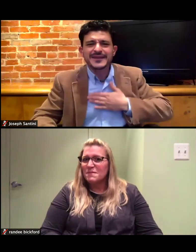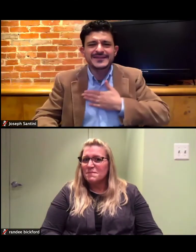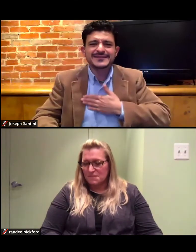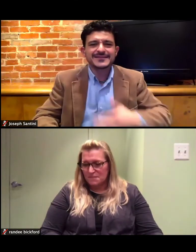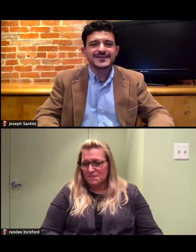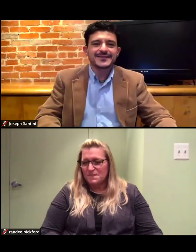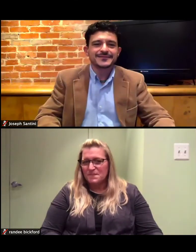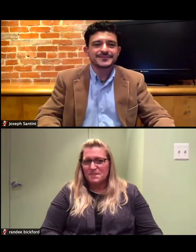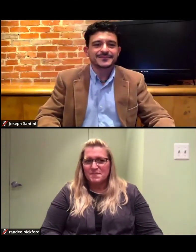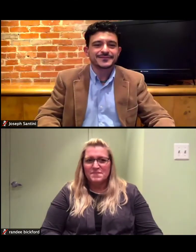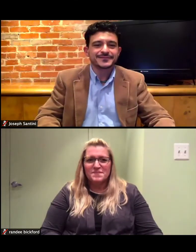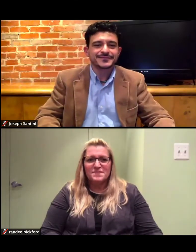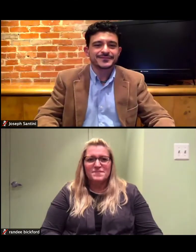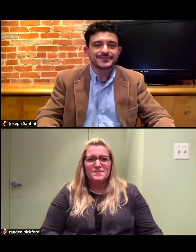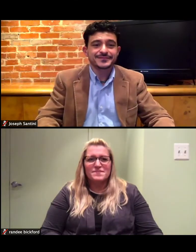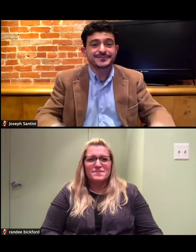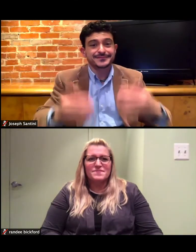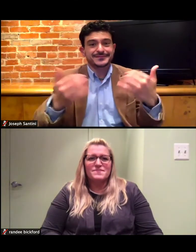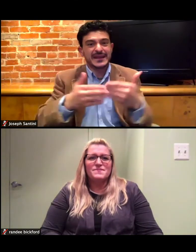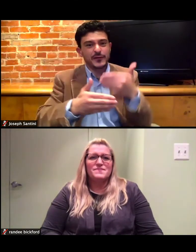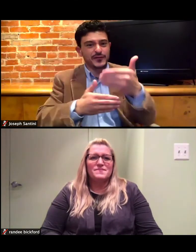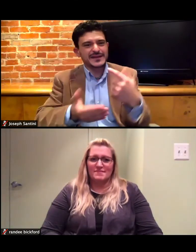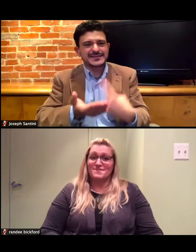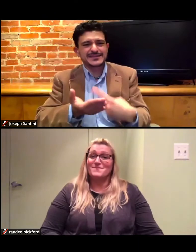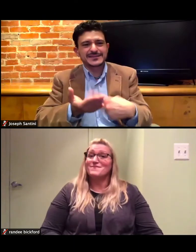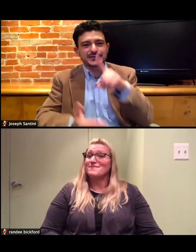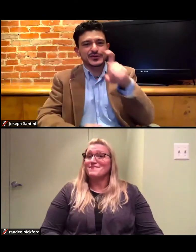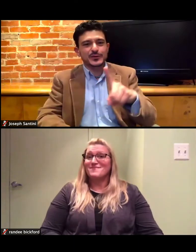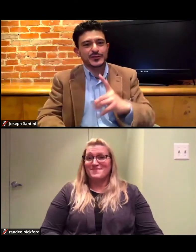Thank you for that question Tali. We're moving onto the next slide.